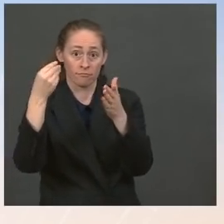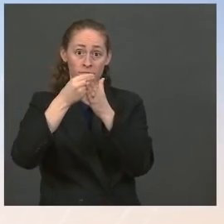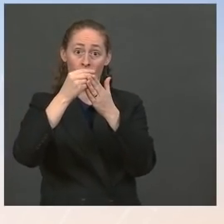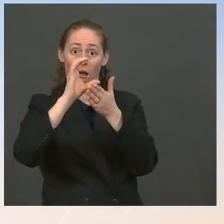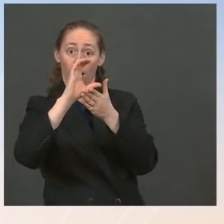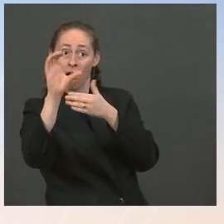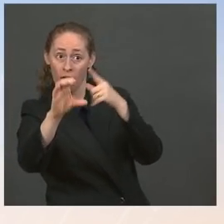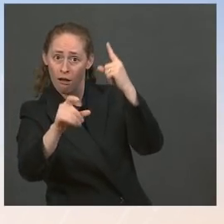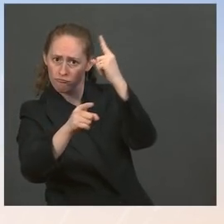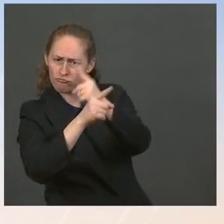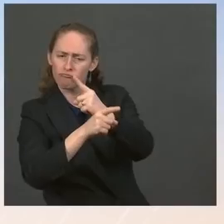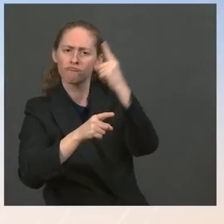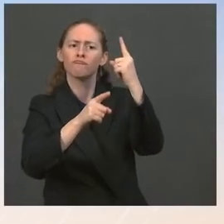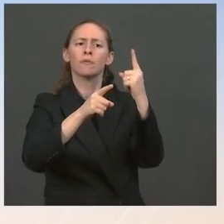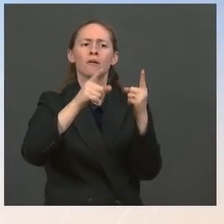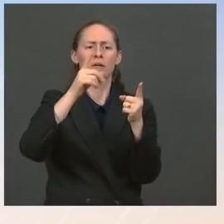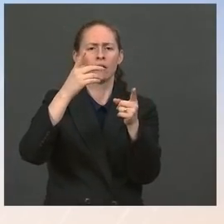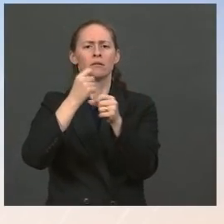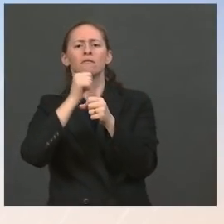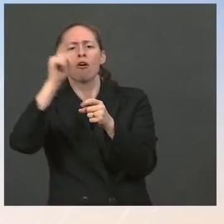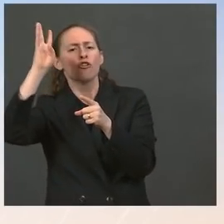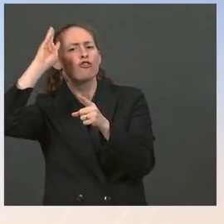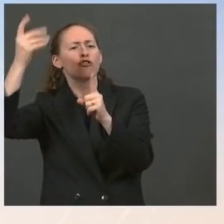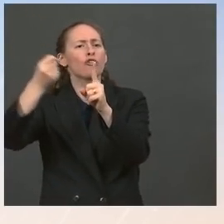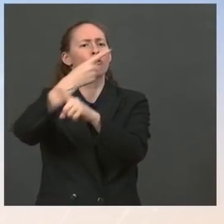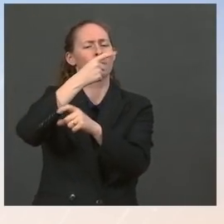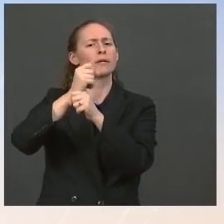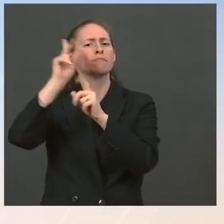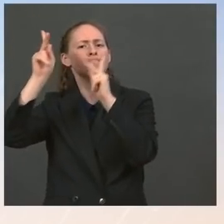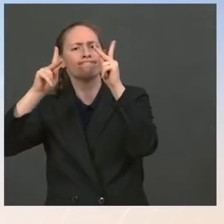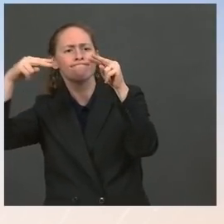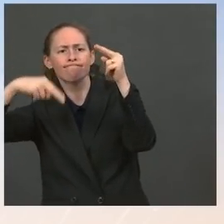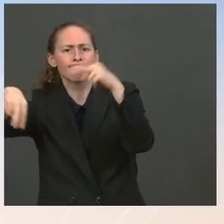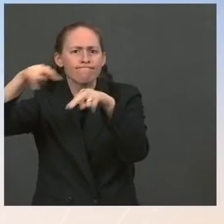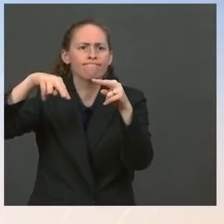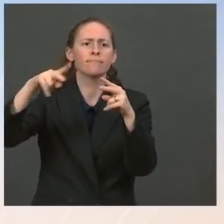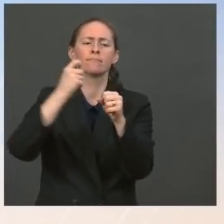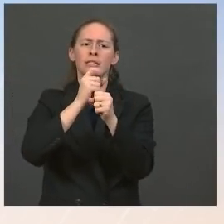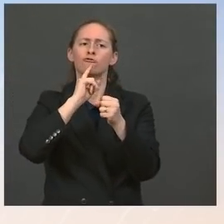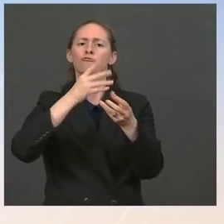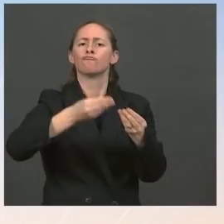the right rigor to make sure these dollars are spent well. The Press: Secretary -- Secretary Mayor Pete,